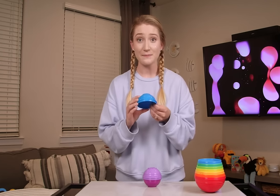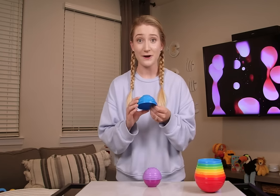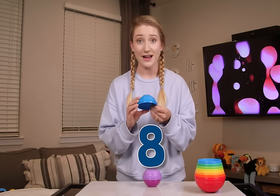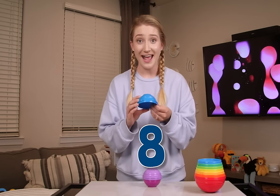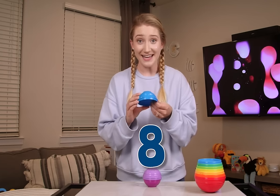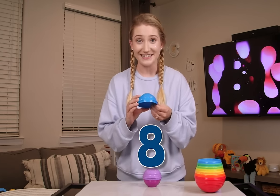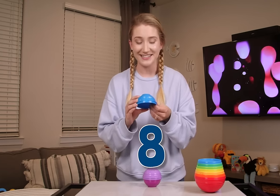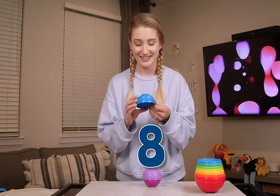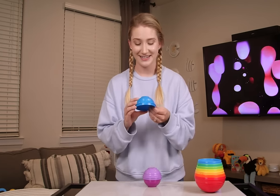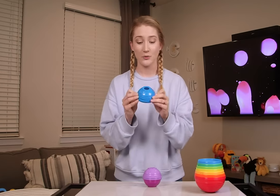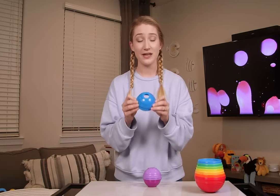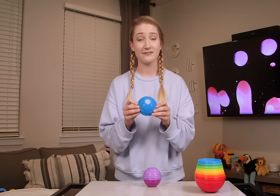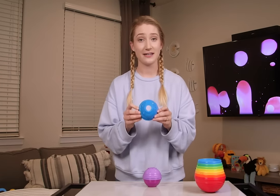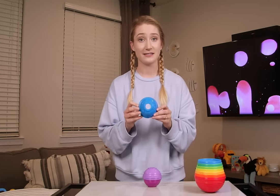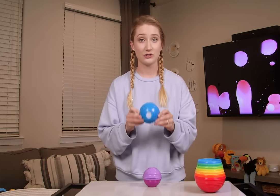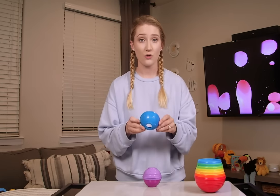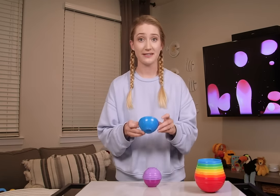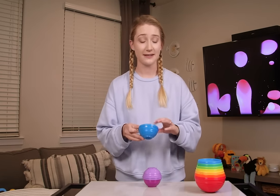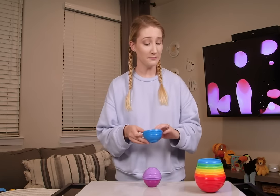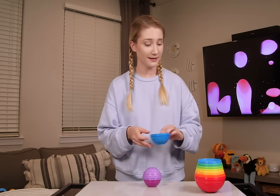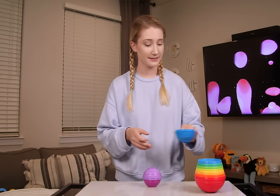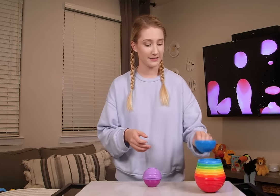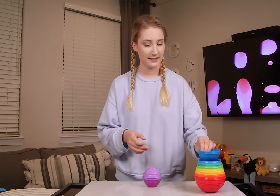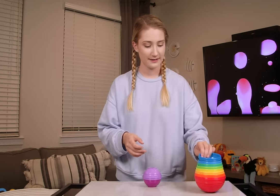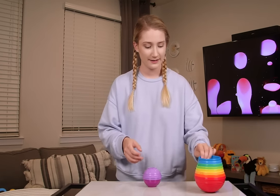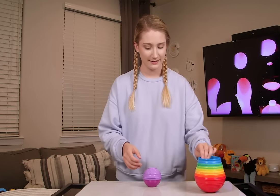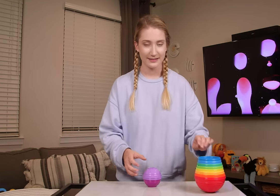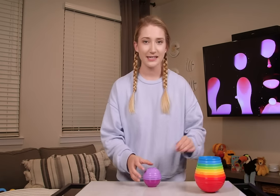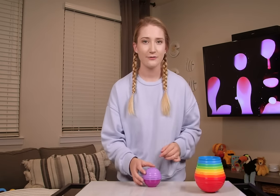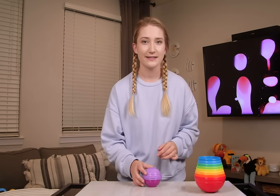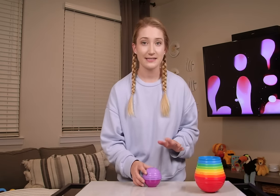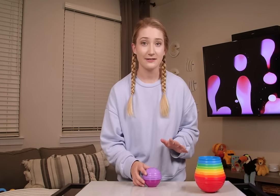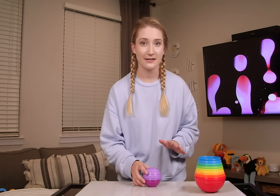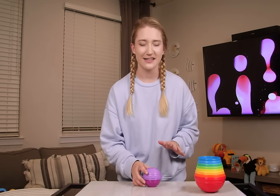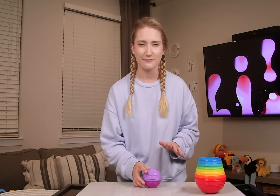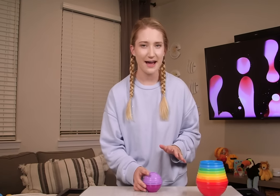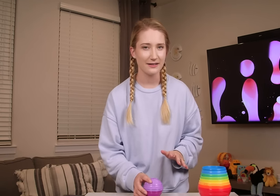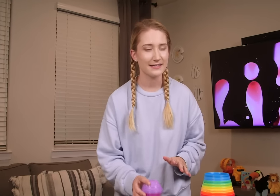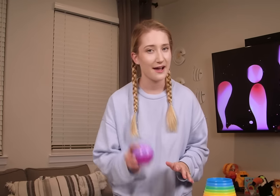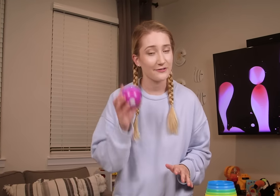Number eight! We have done so many numbers. Let's see if we can still hear that rattling sound.